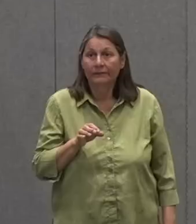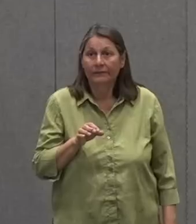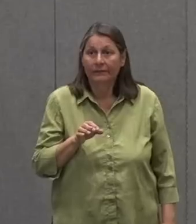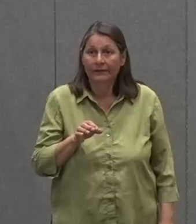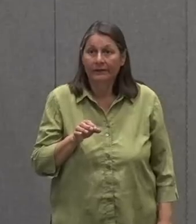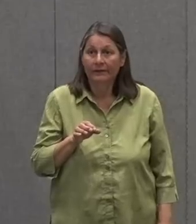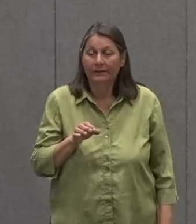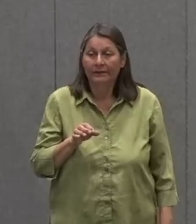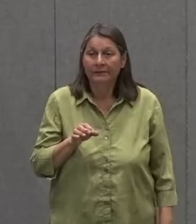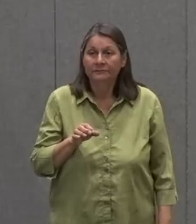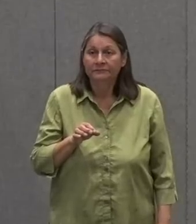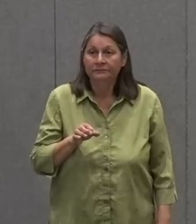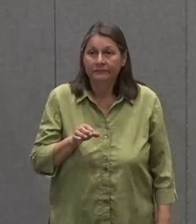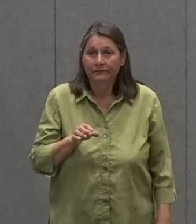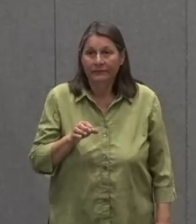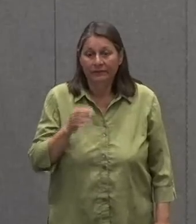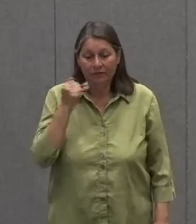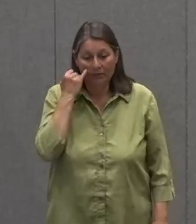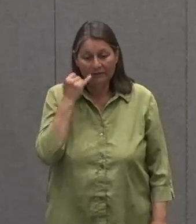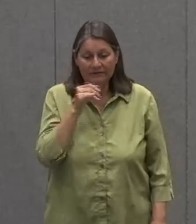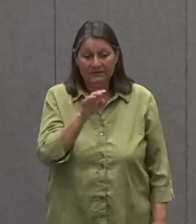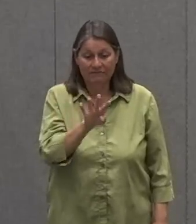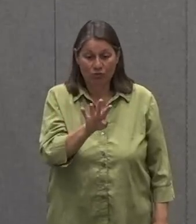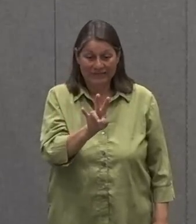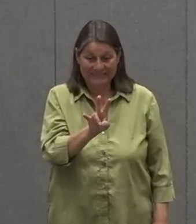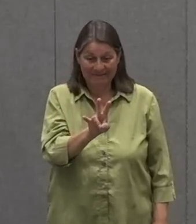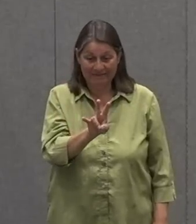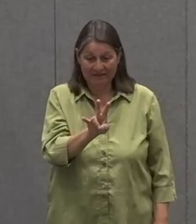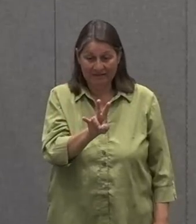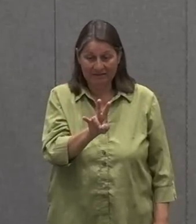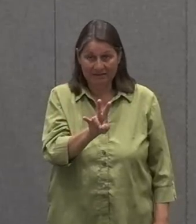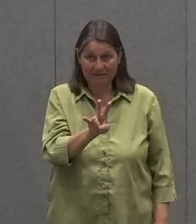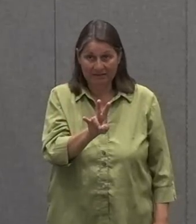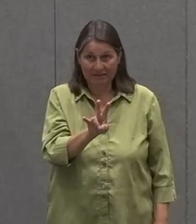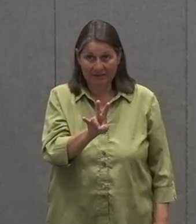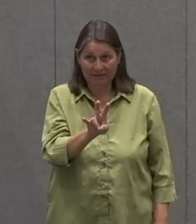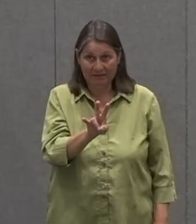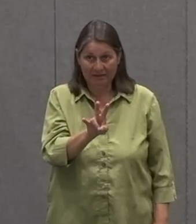So if it's 47 right now, 47 and 125 thousandths,